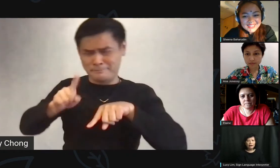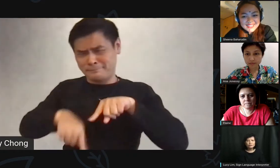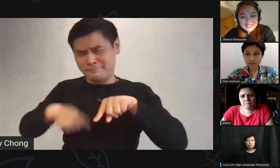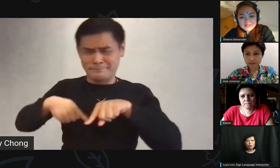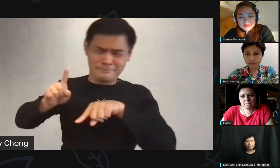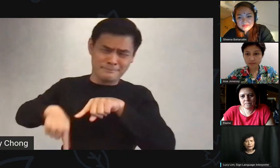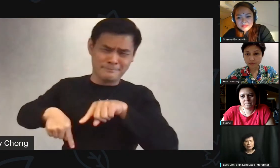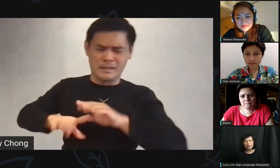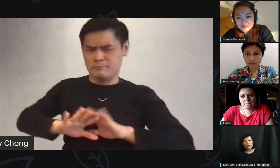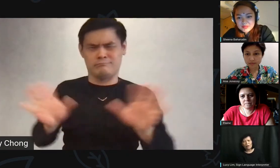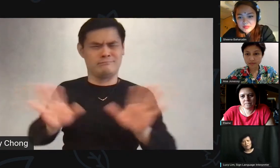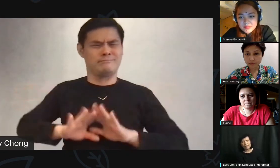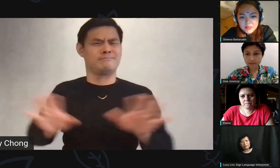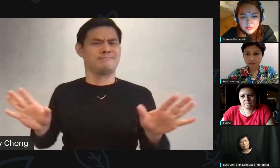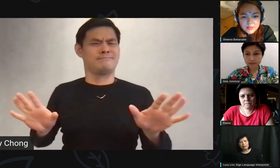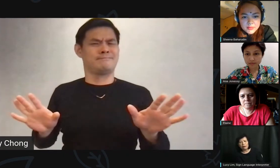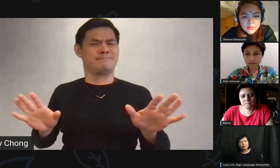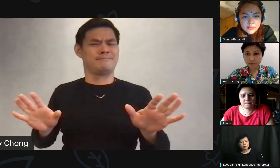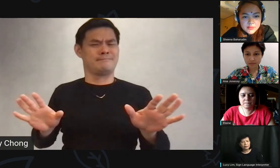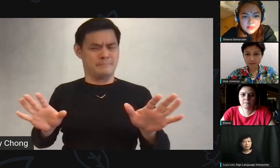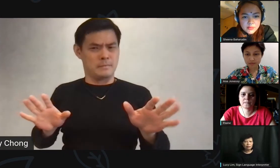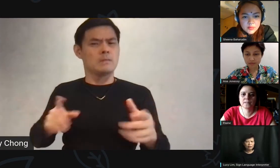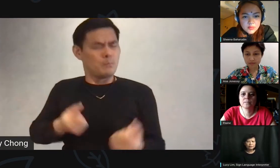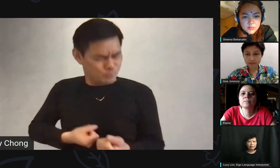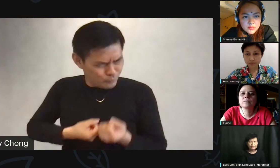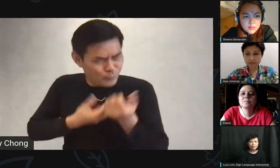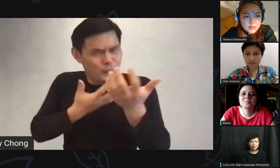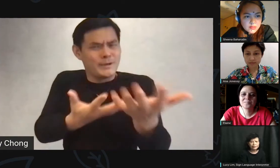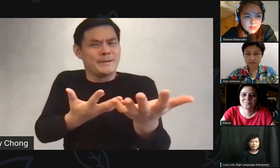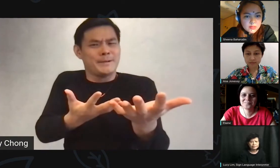and don’t think that "Oh, I can’t! I can’t! I can’t!"